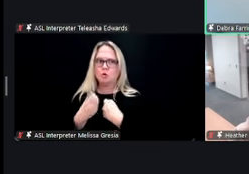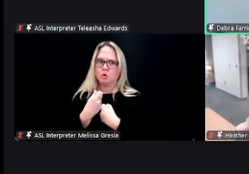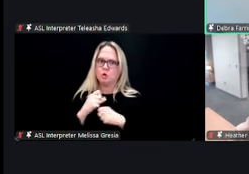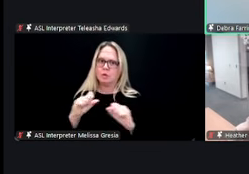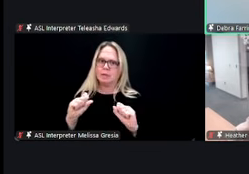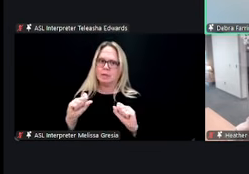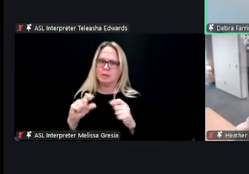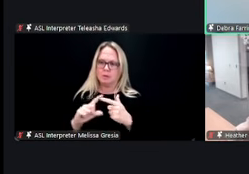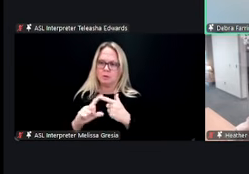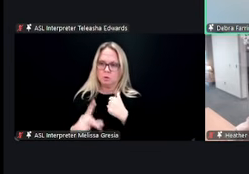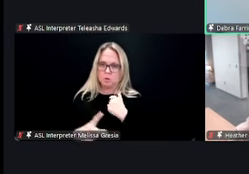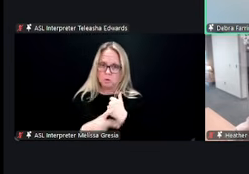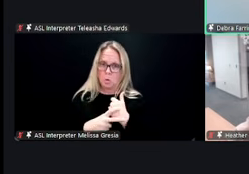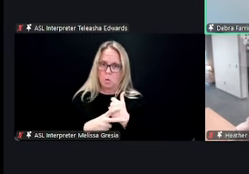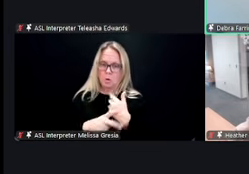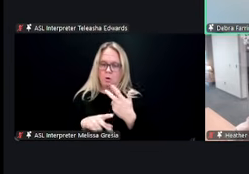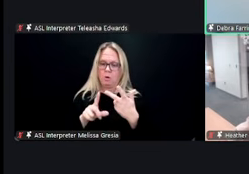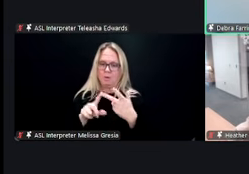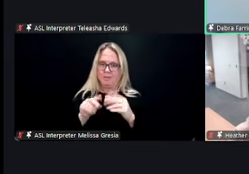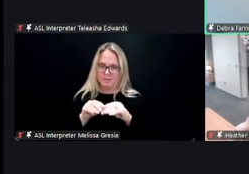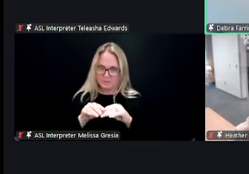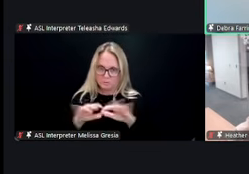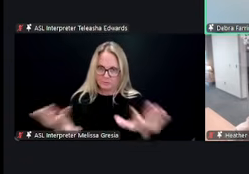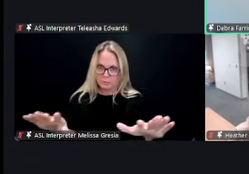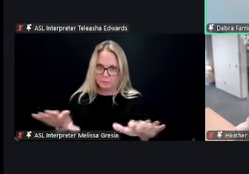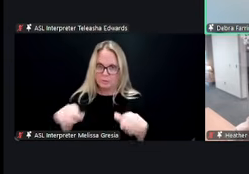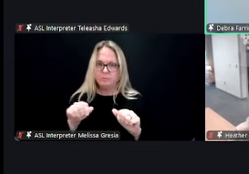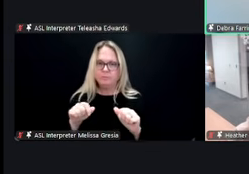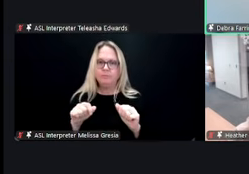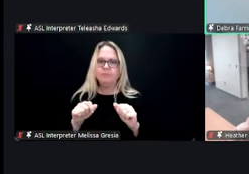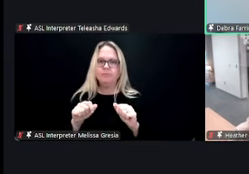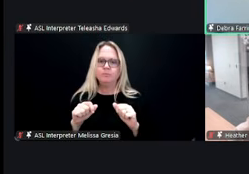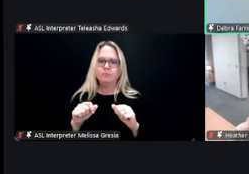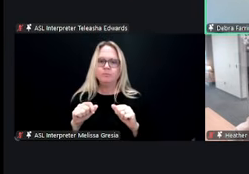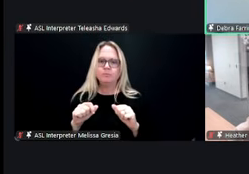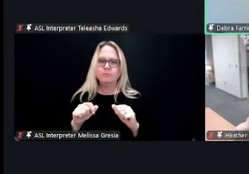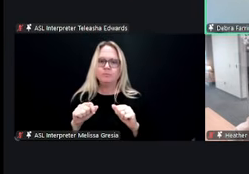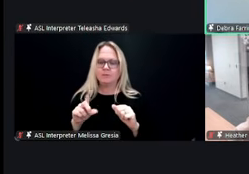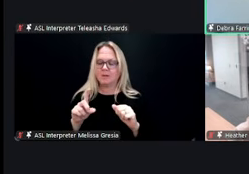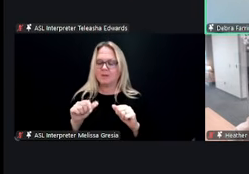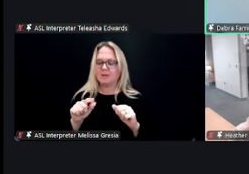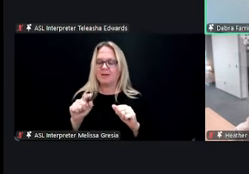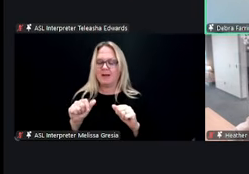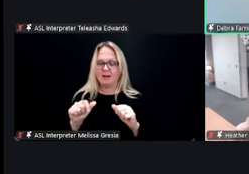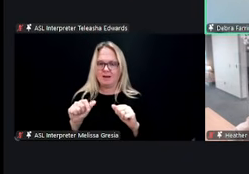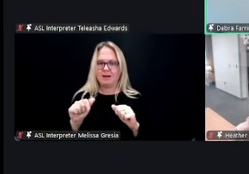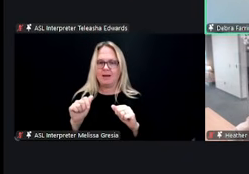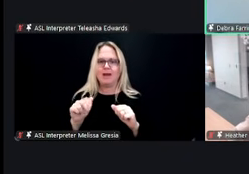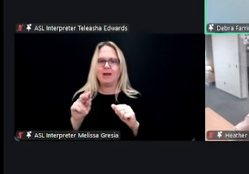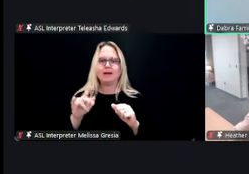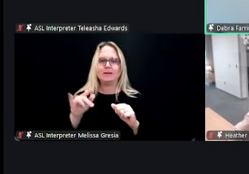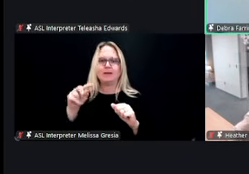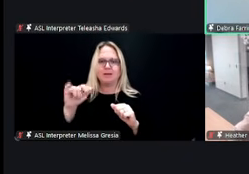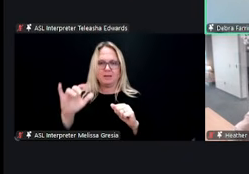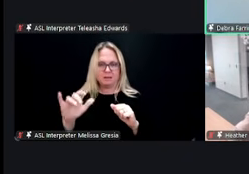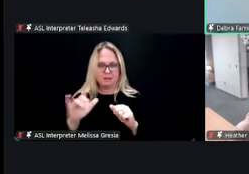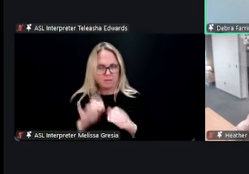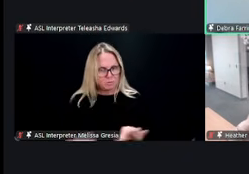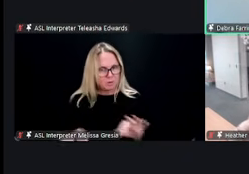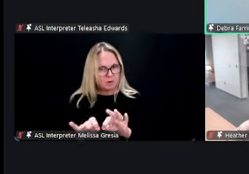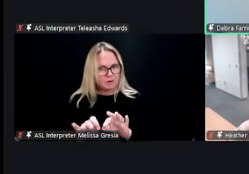store data and distribute data. Um, data analytics will be important, being able to understand,